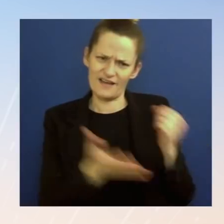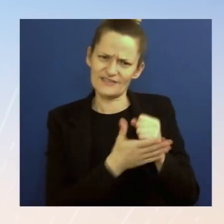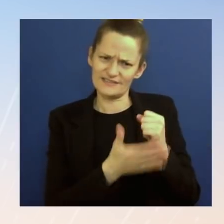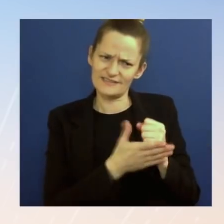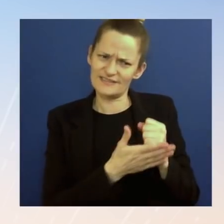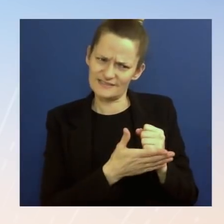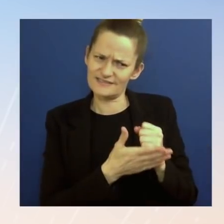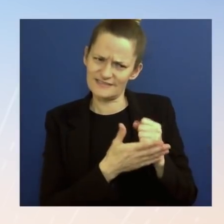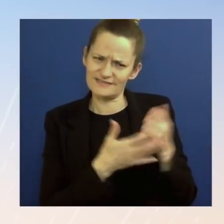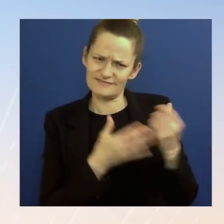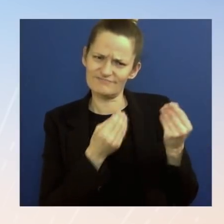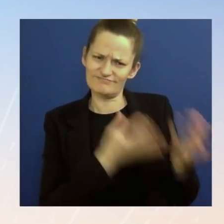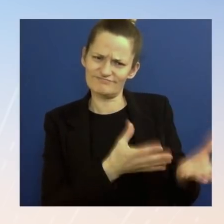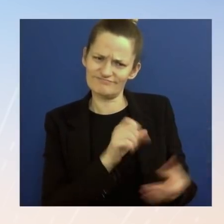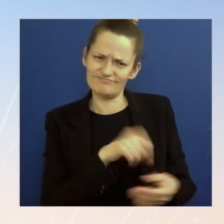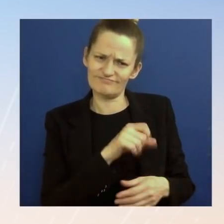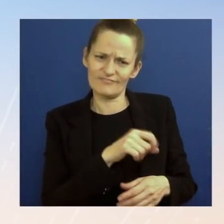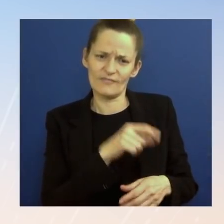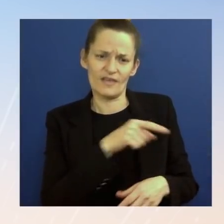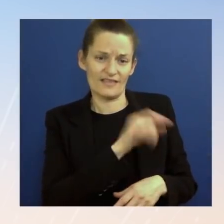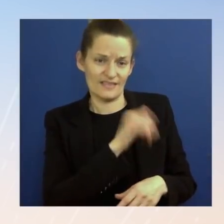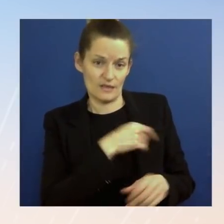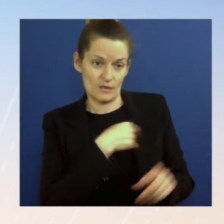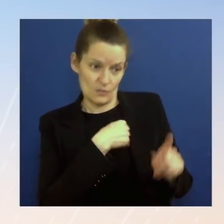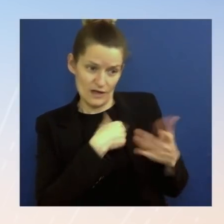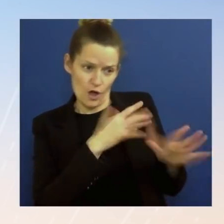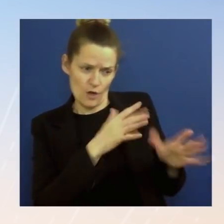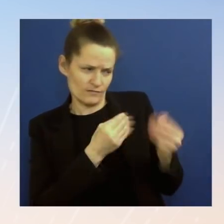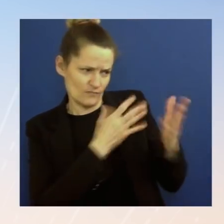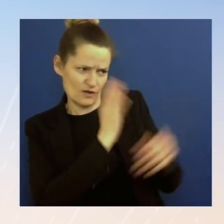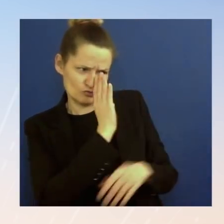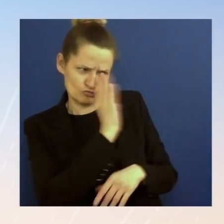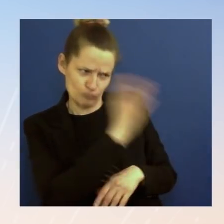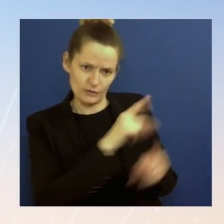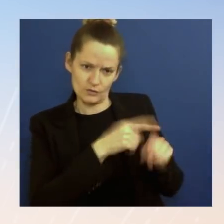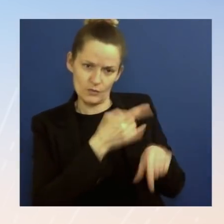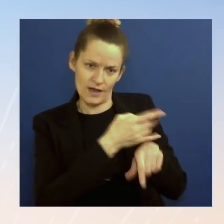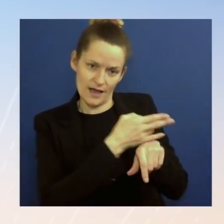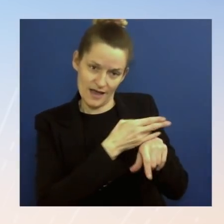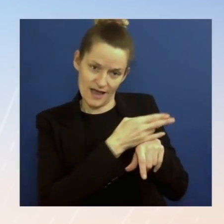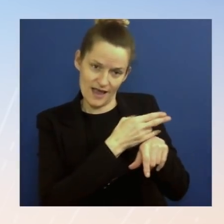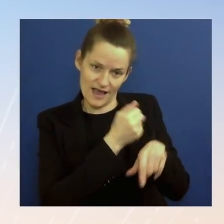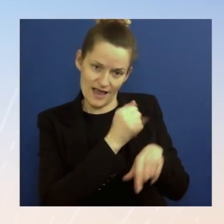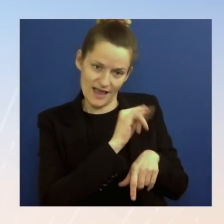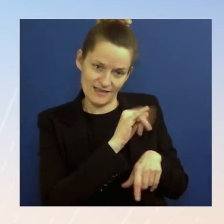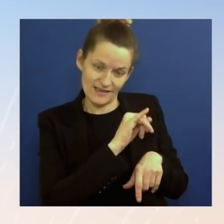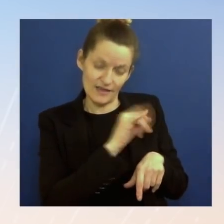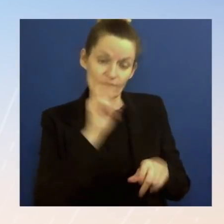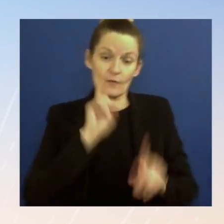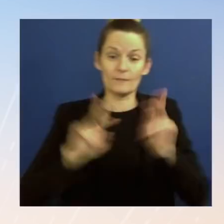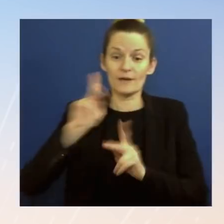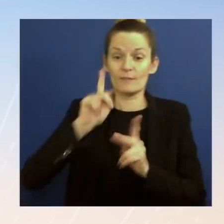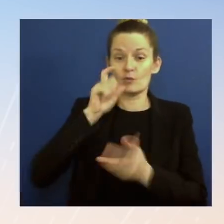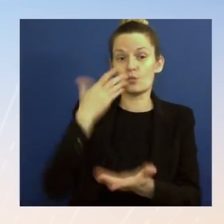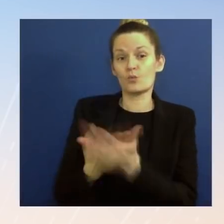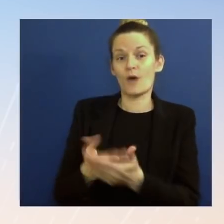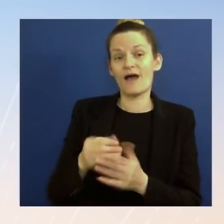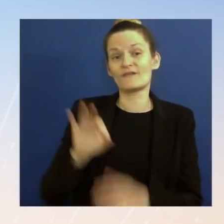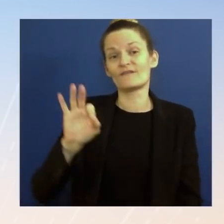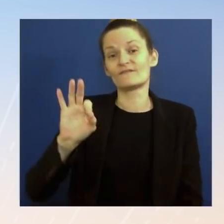Ms. Psaki: -- I would really point you to the Department of Homeland Security. We are still applying Title 42, and so that applies no matter which country you're coming from.